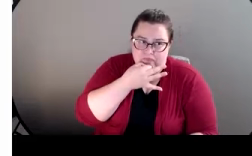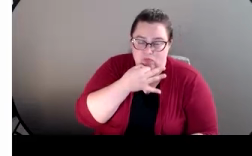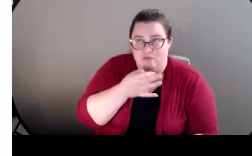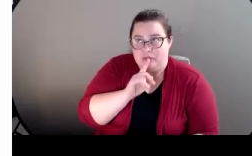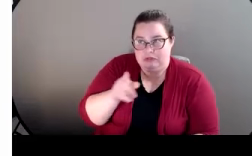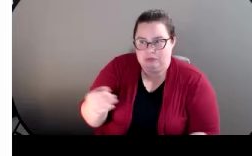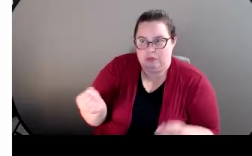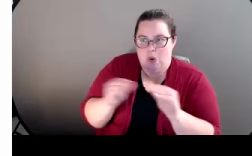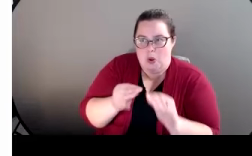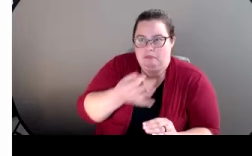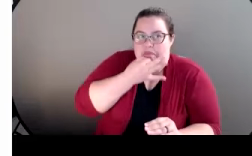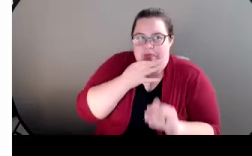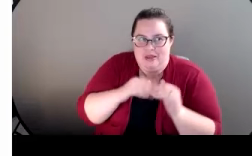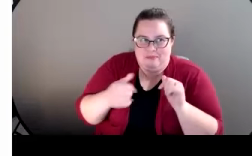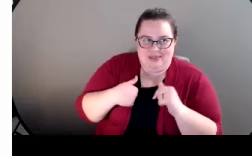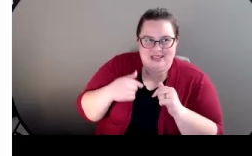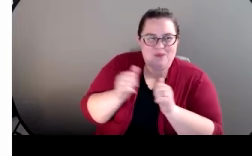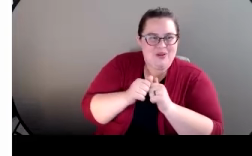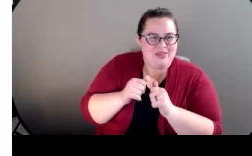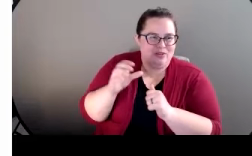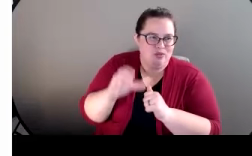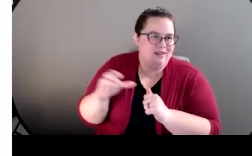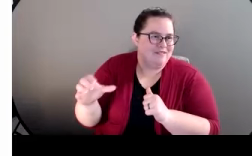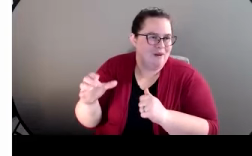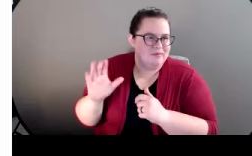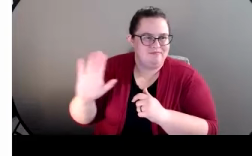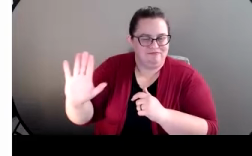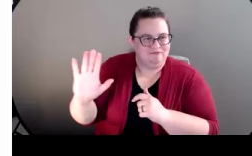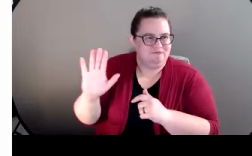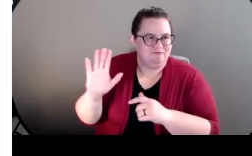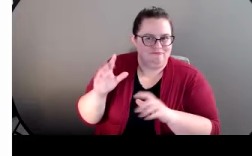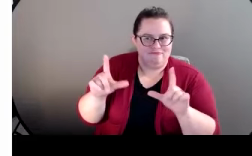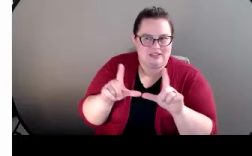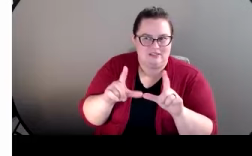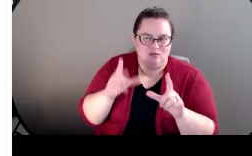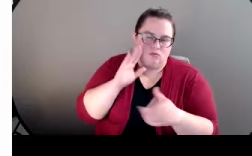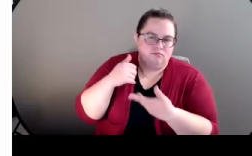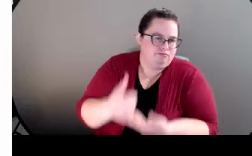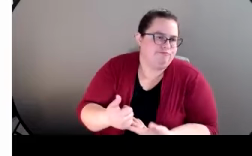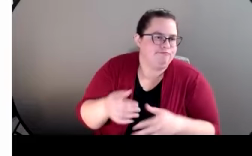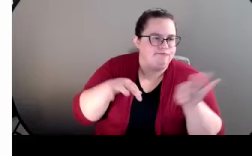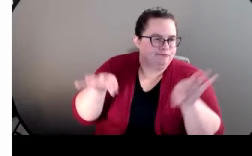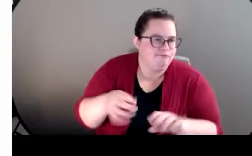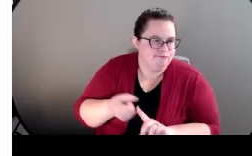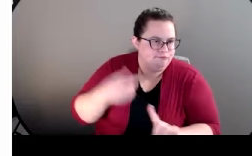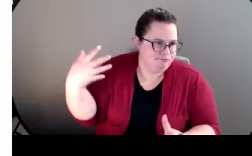licenses, so we can we can help you work through this. Okay.